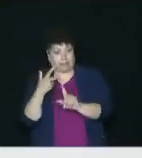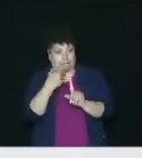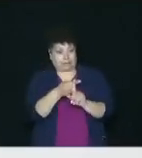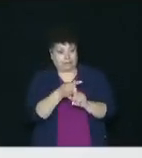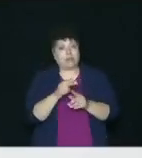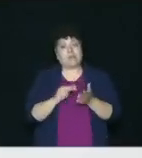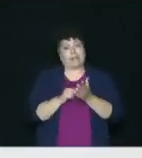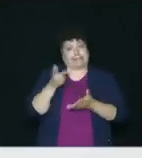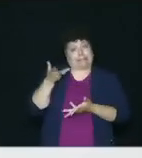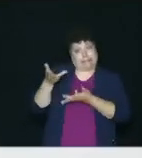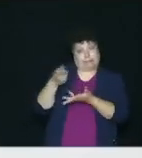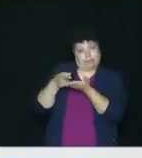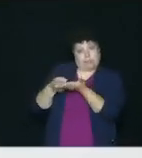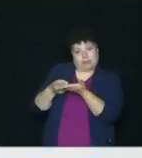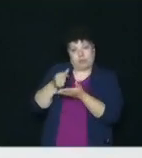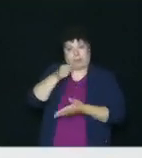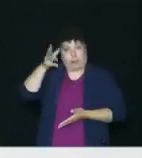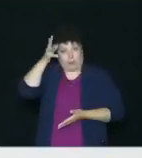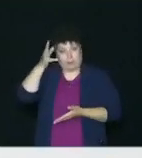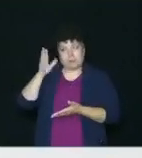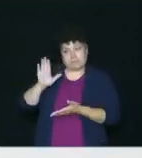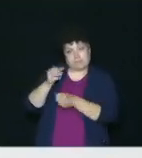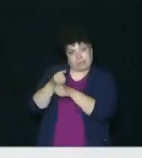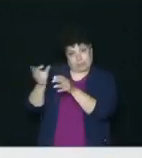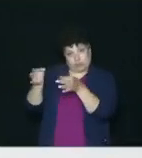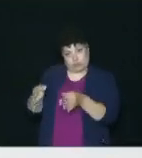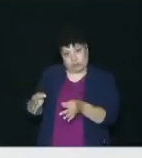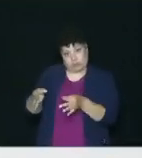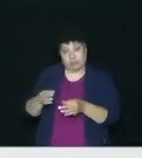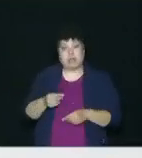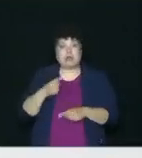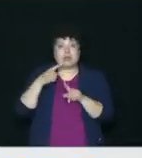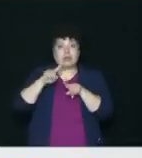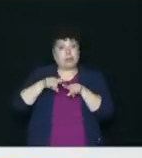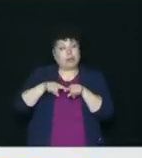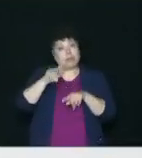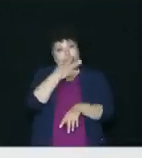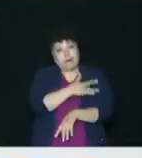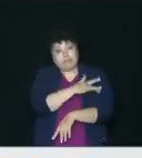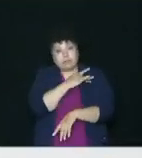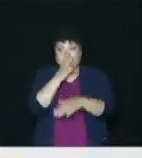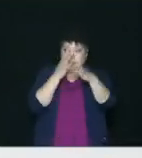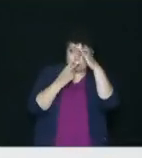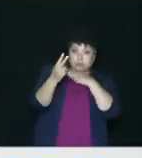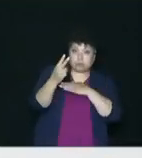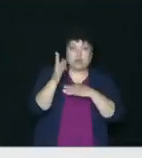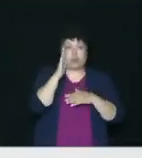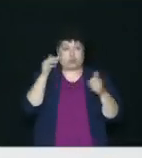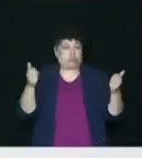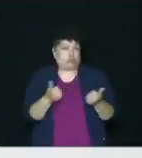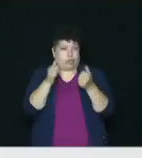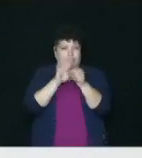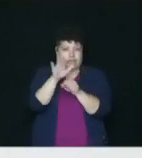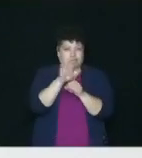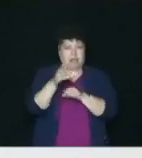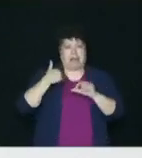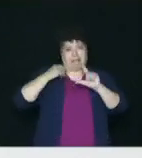TO BE GIVEN AT THE SAME TIME AS ANOTHER VACCINE. IN WHICH CASE THE HEALTHCARE PROVIDER COULD HELP WITH THE